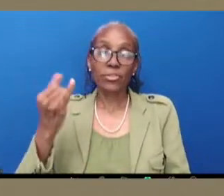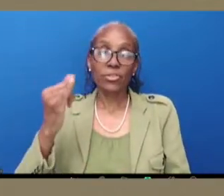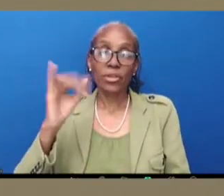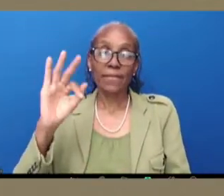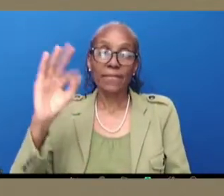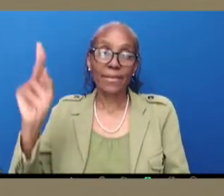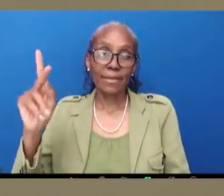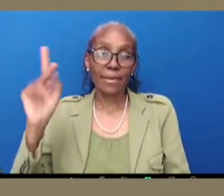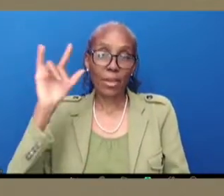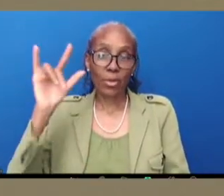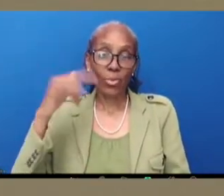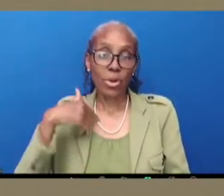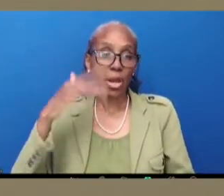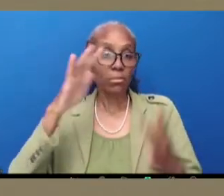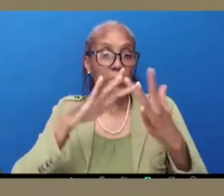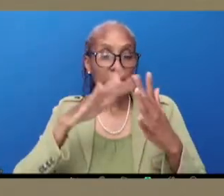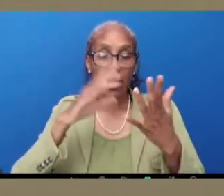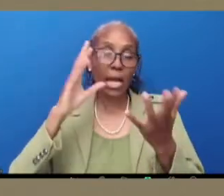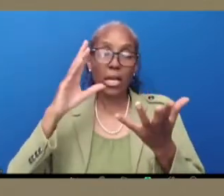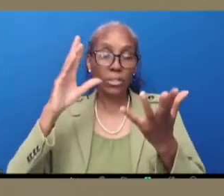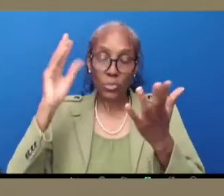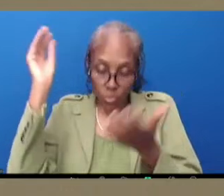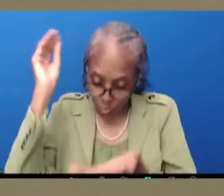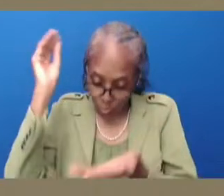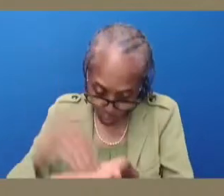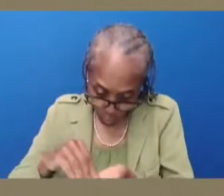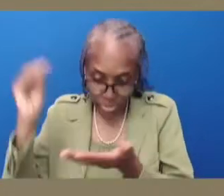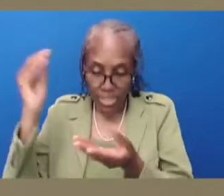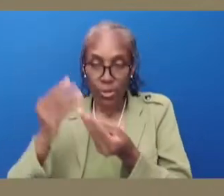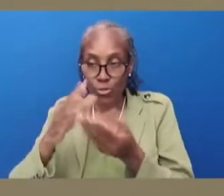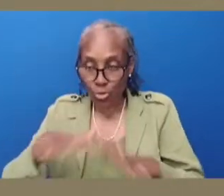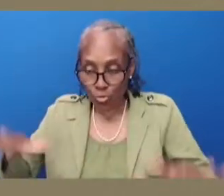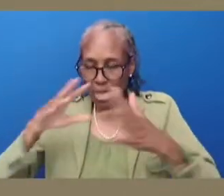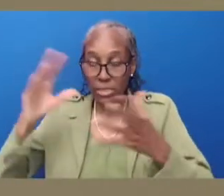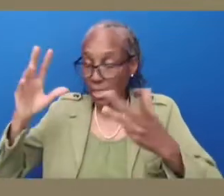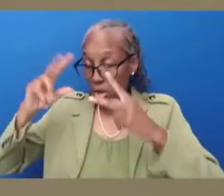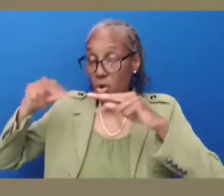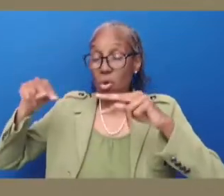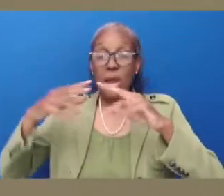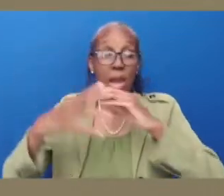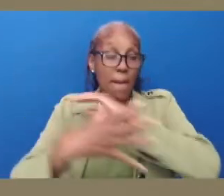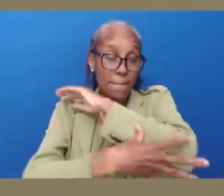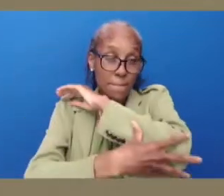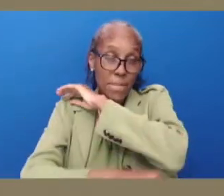NEW YORK, AT KENNEDY'S AIRPORT,